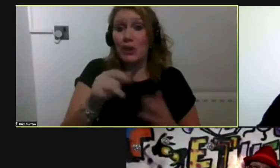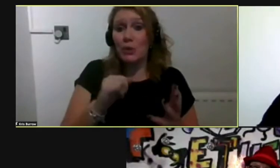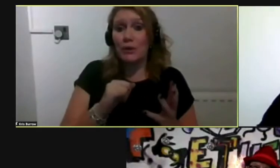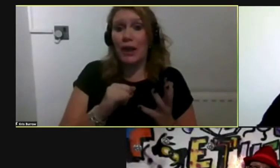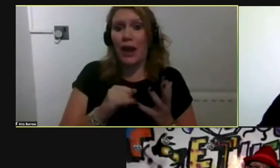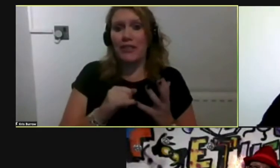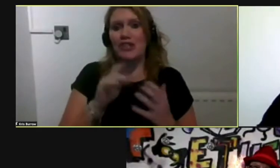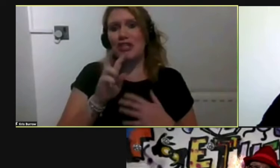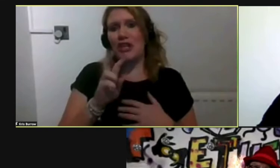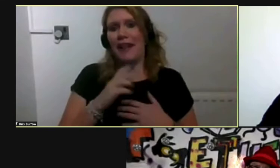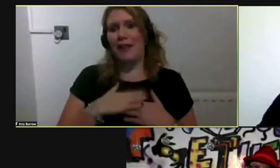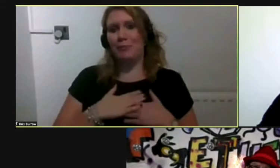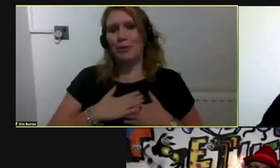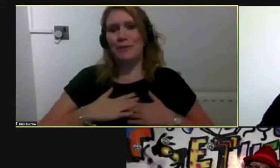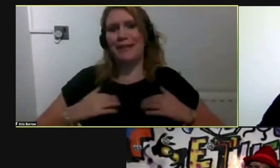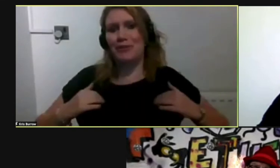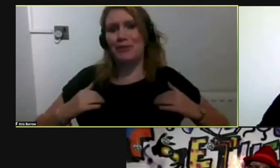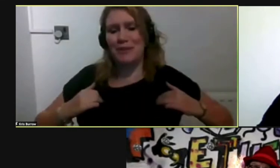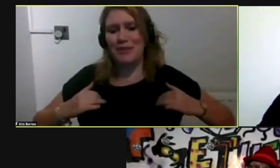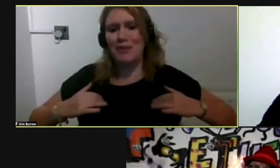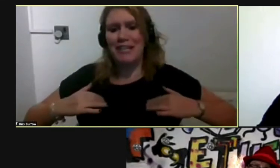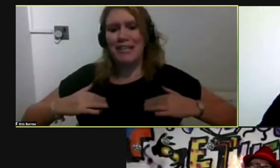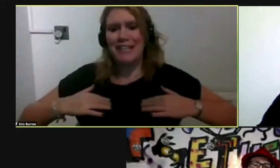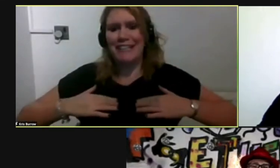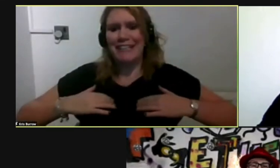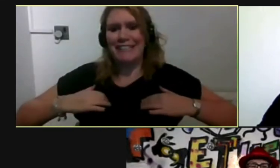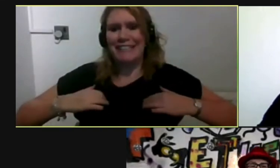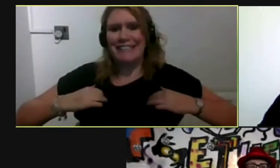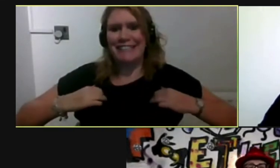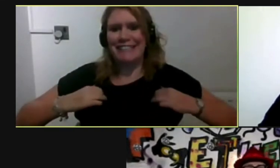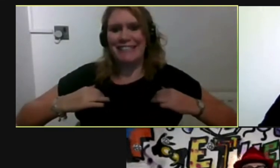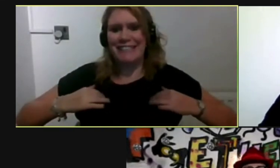I think she's looking at the